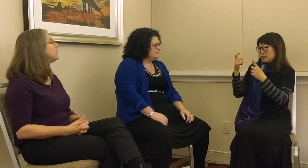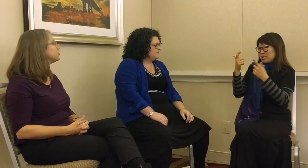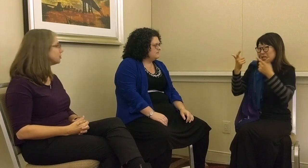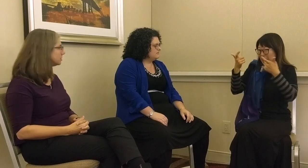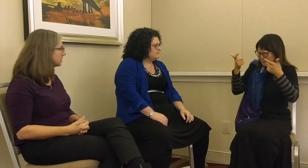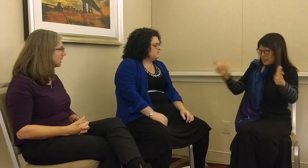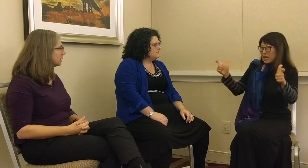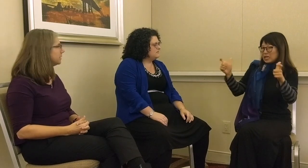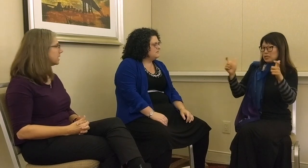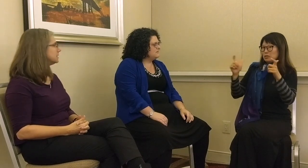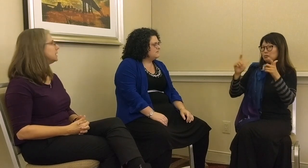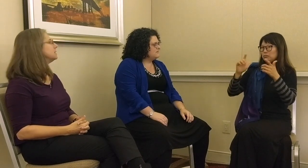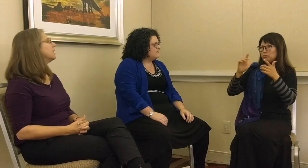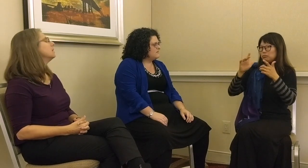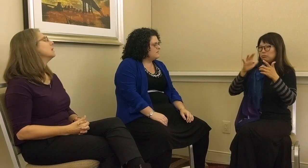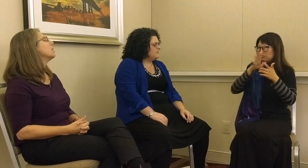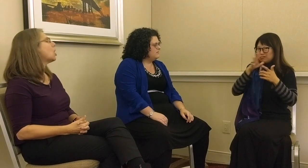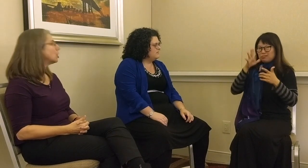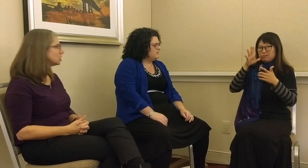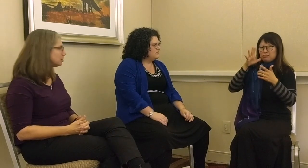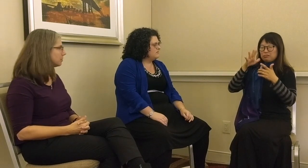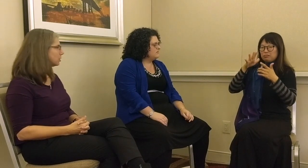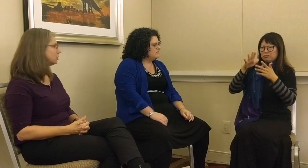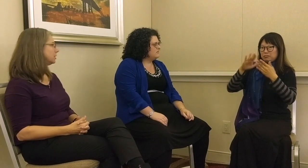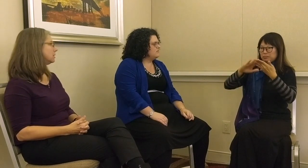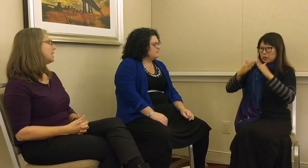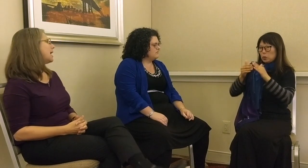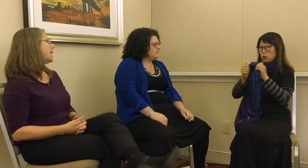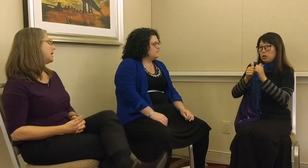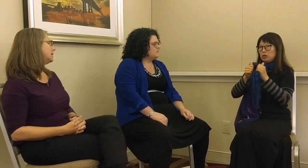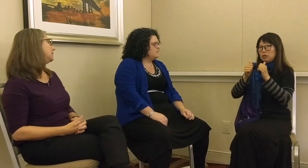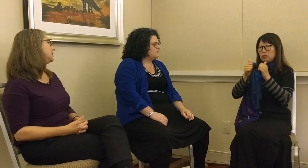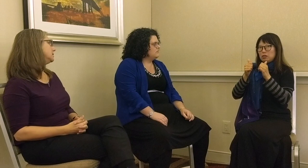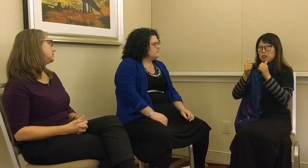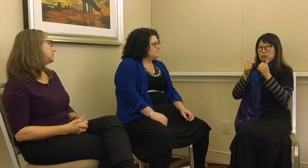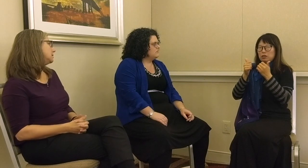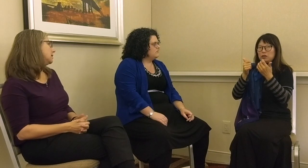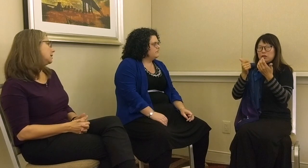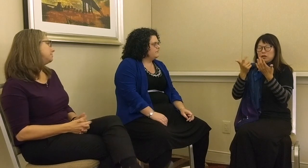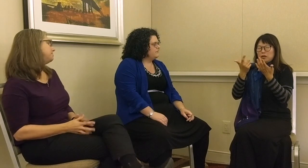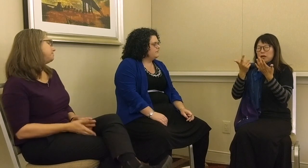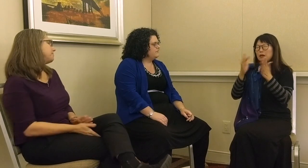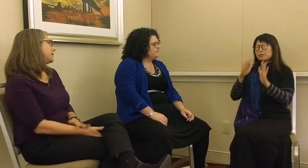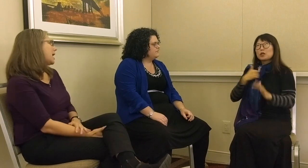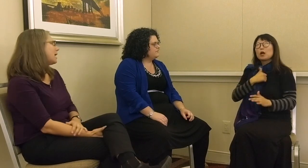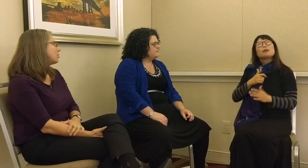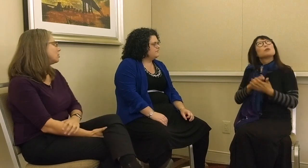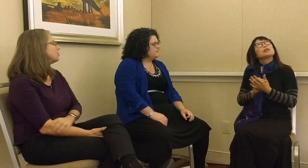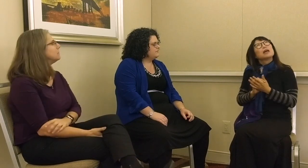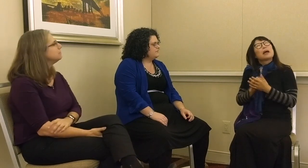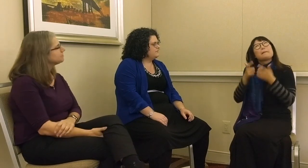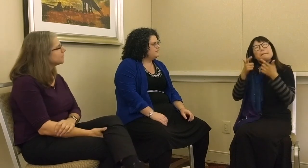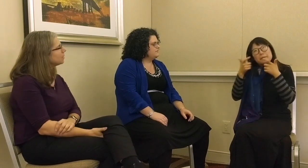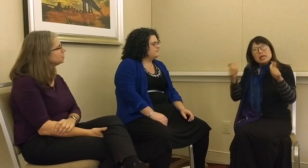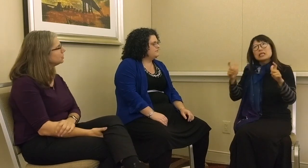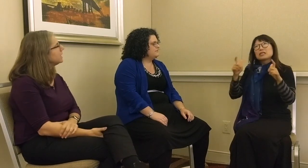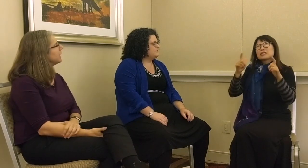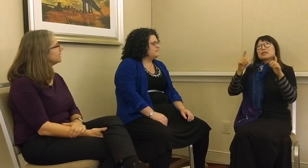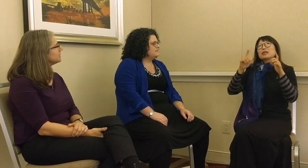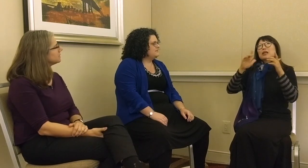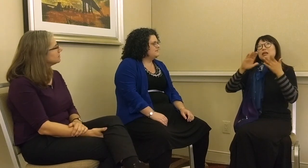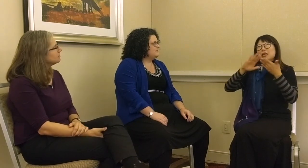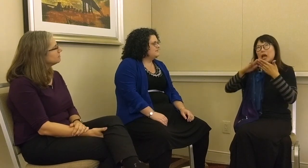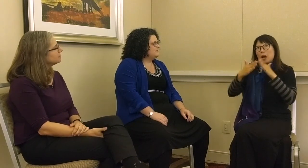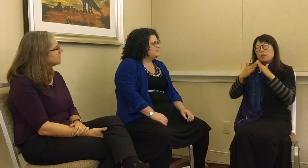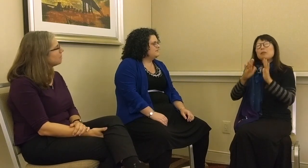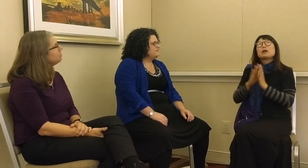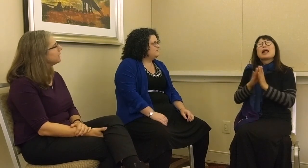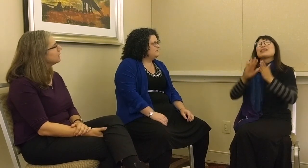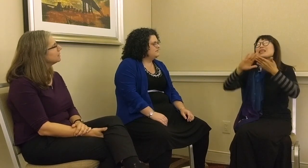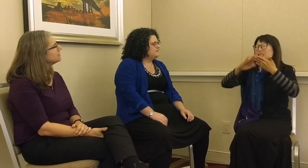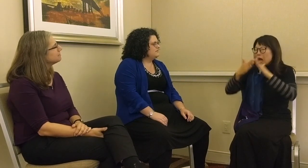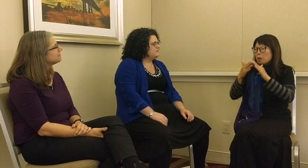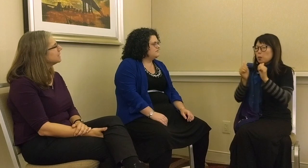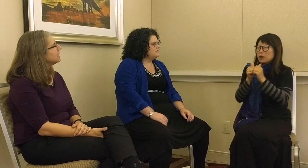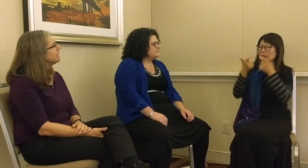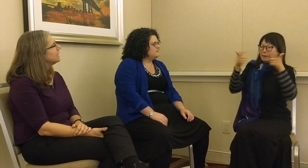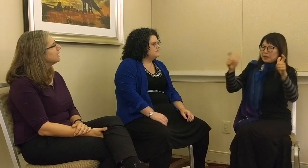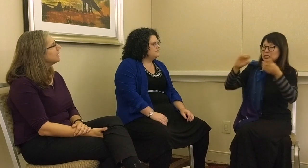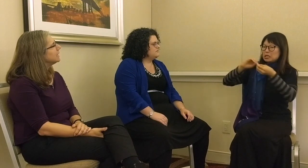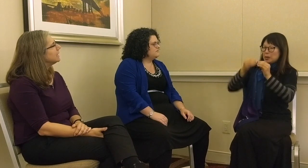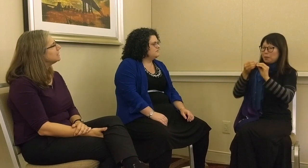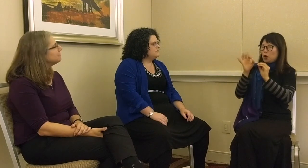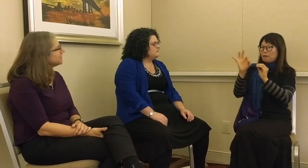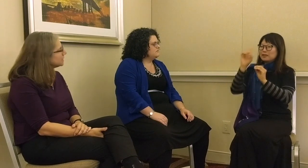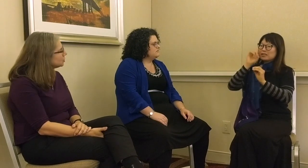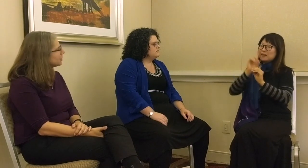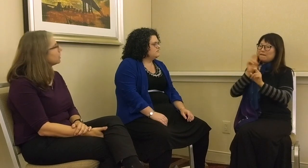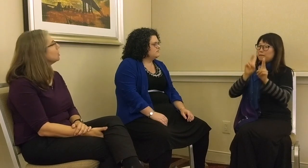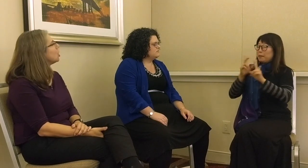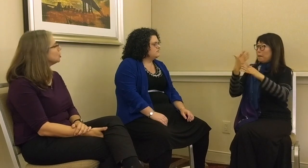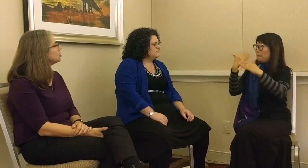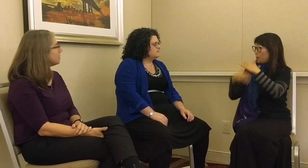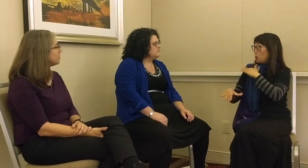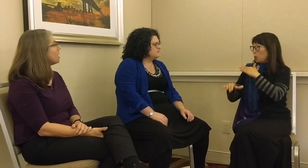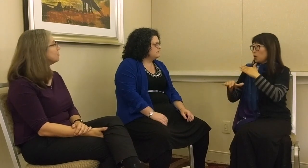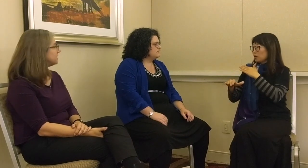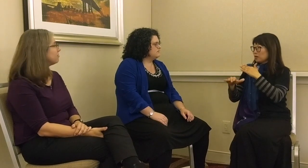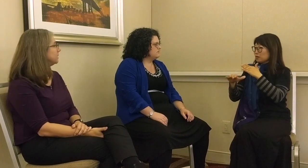special because it is a large proportion. It’s a village with a large number of deaf